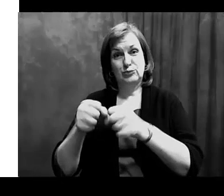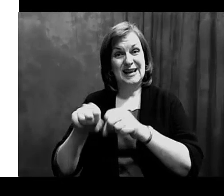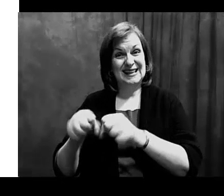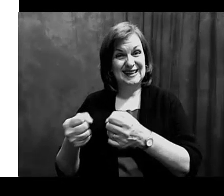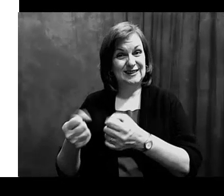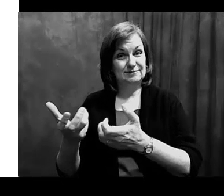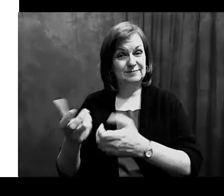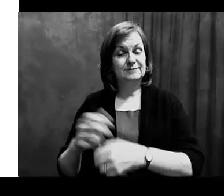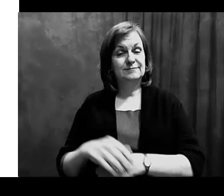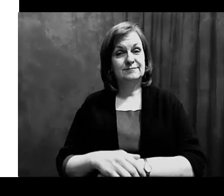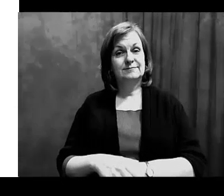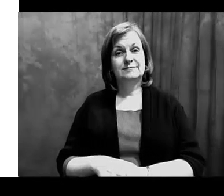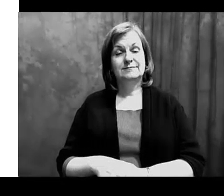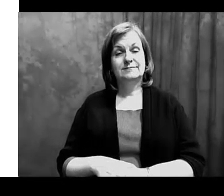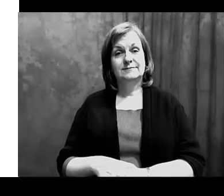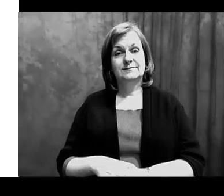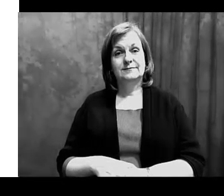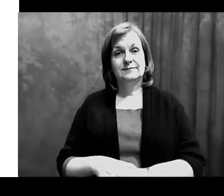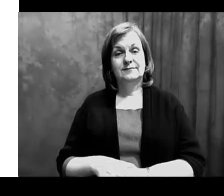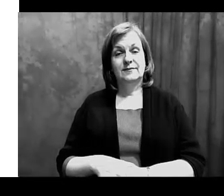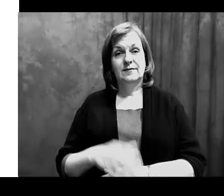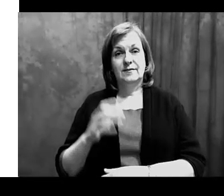breaking